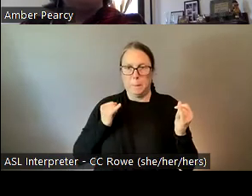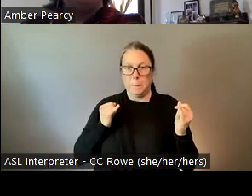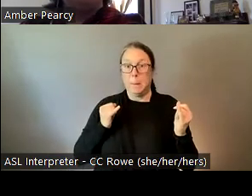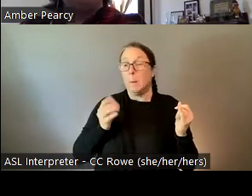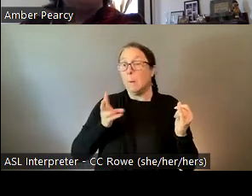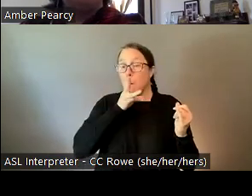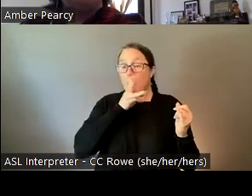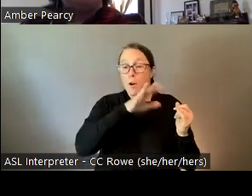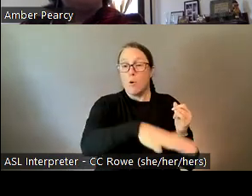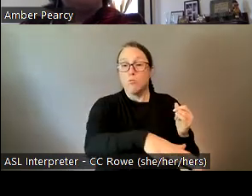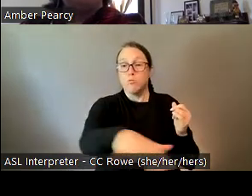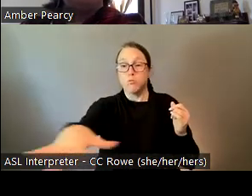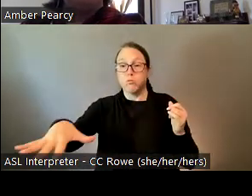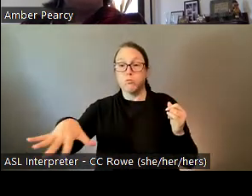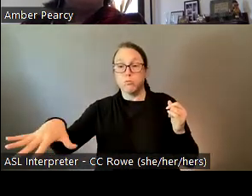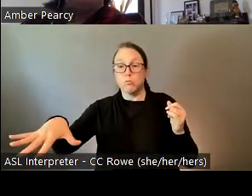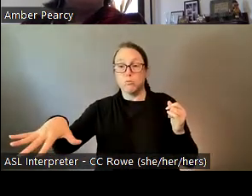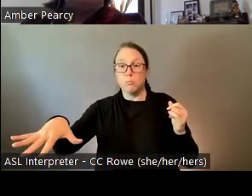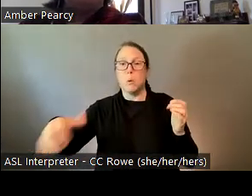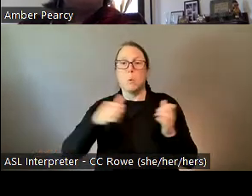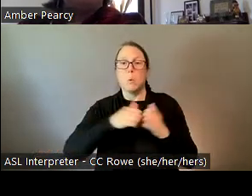And then across the top,